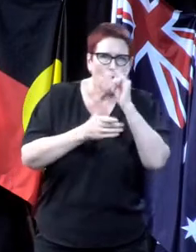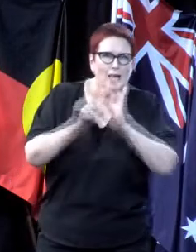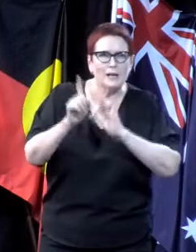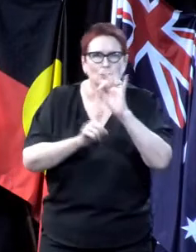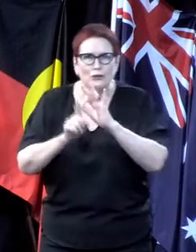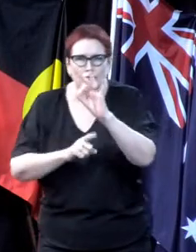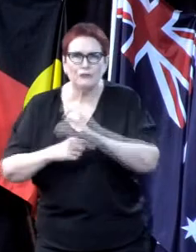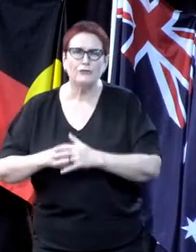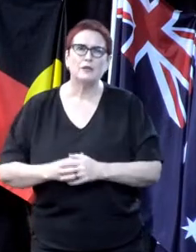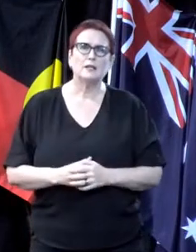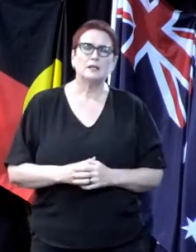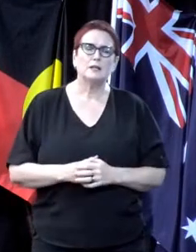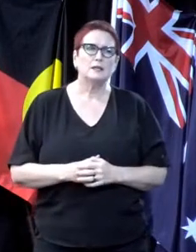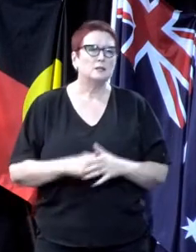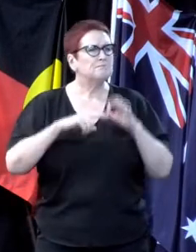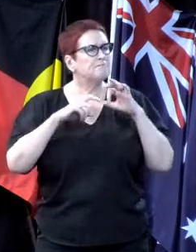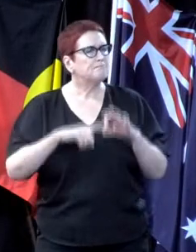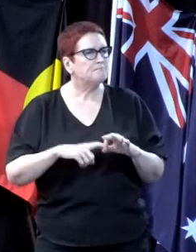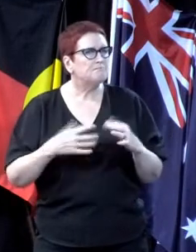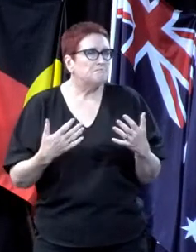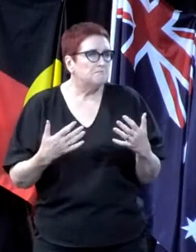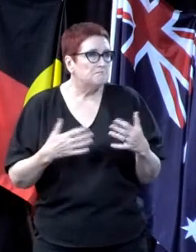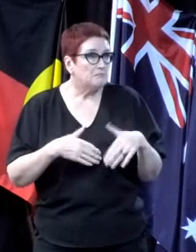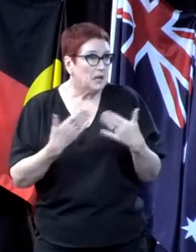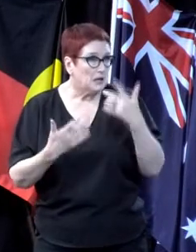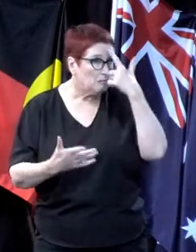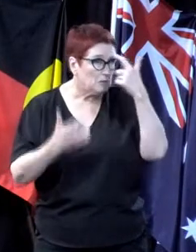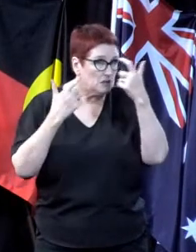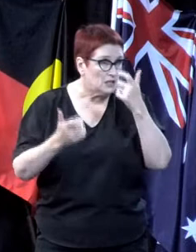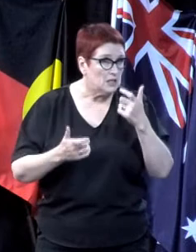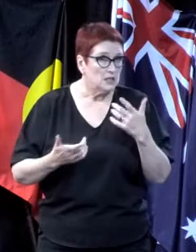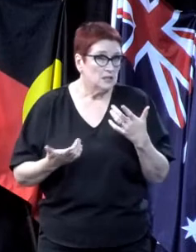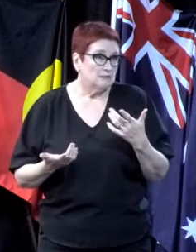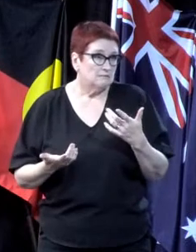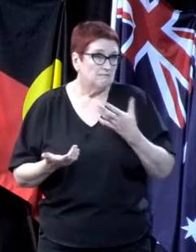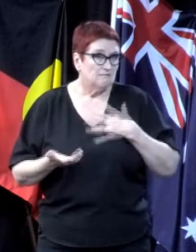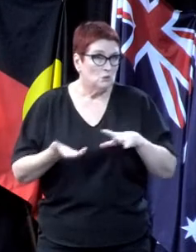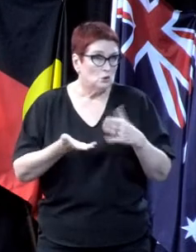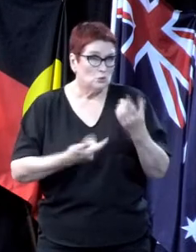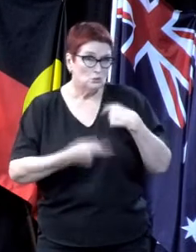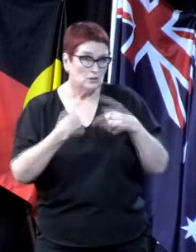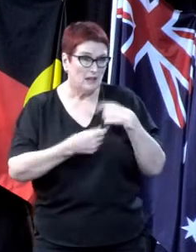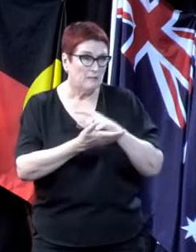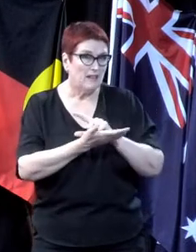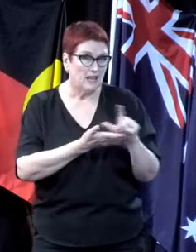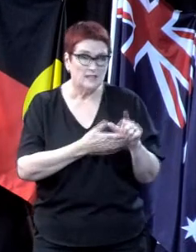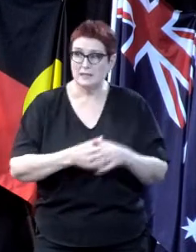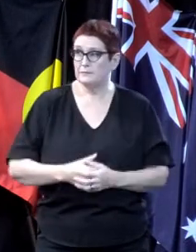And so, if you have any thoughts that you wish to share at that point in time about how we might be able to bring those